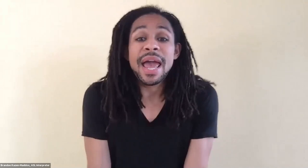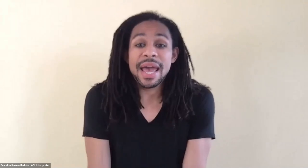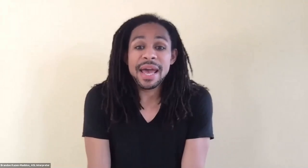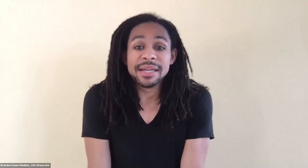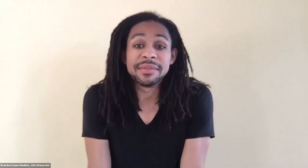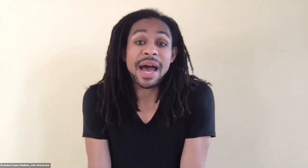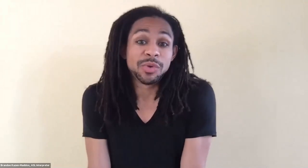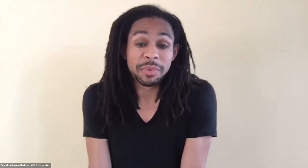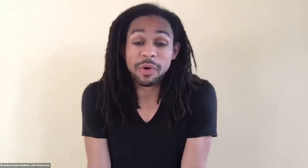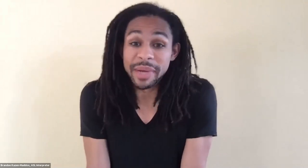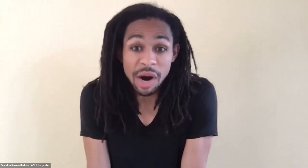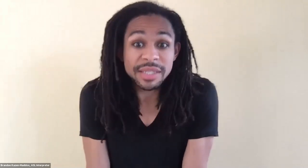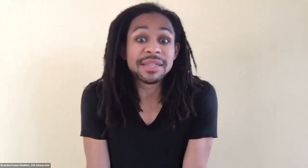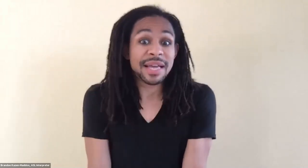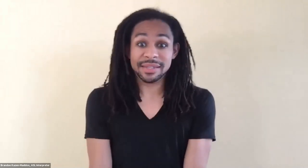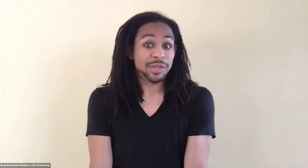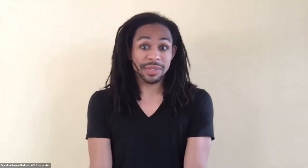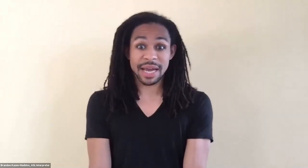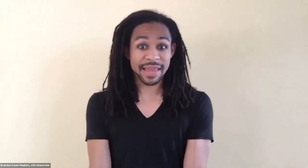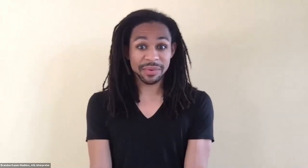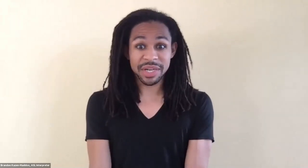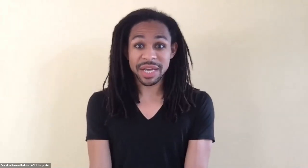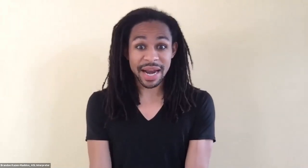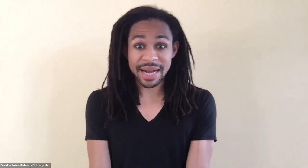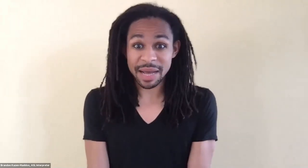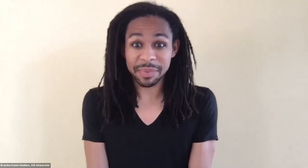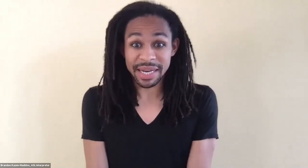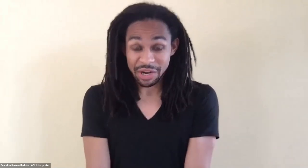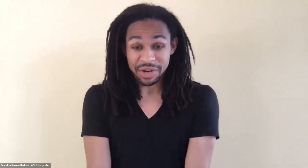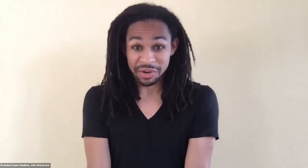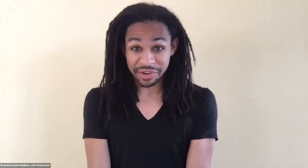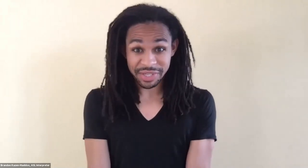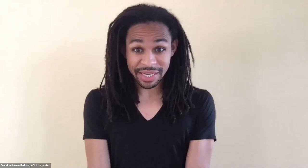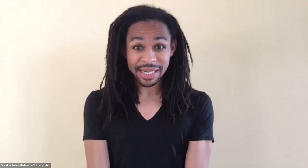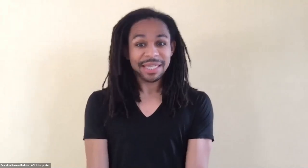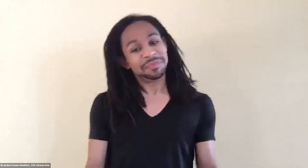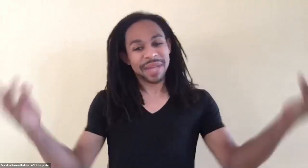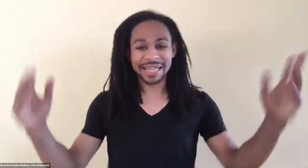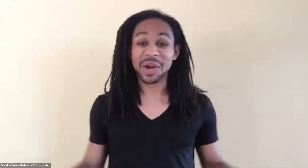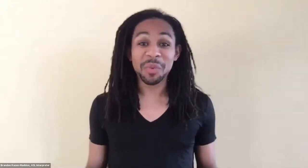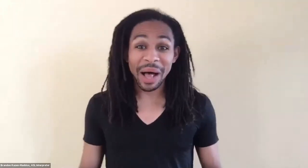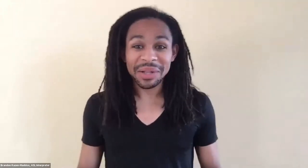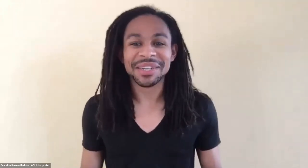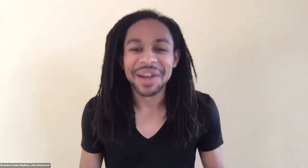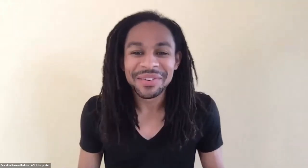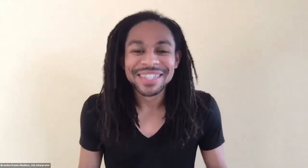and the High School of Performing Arts that used sign language and I ended up in a hearing university. I said, "Oh, well," you know?